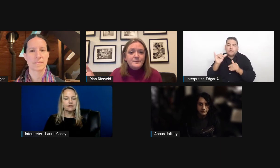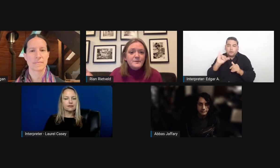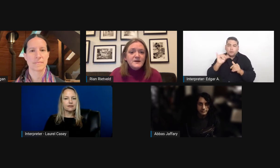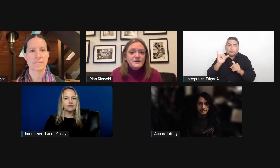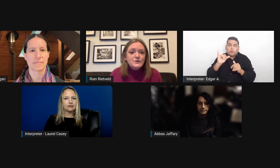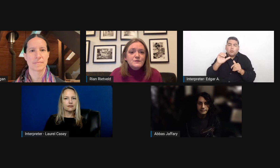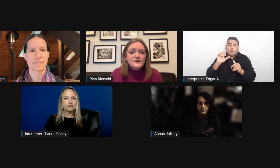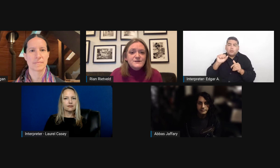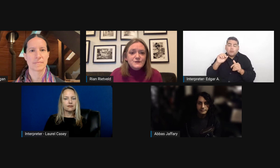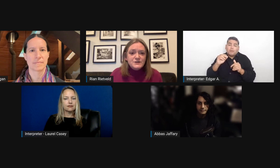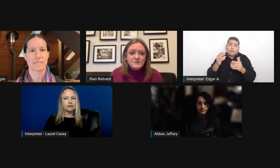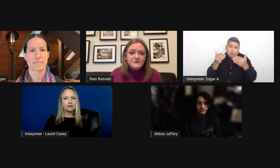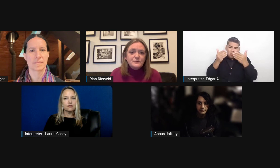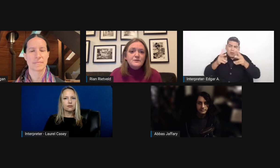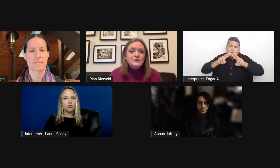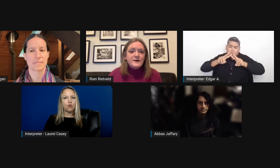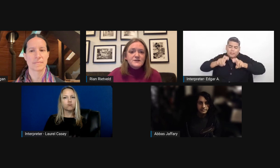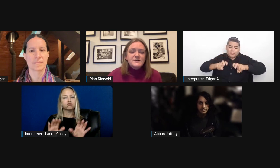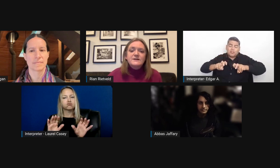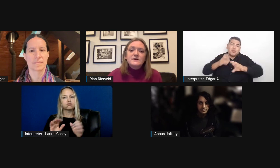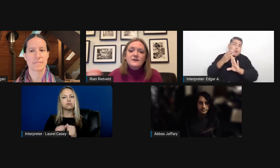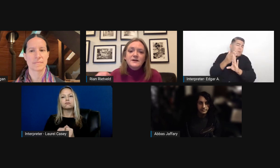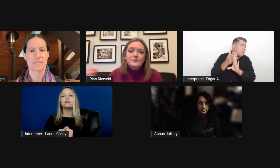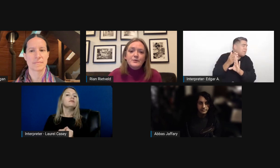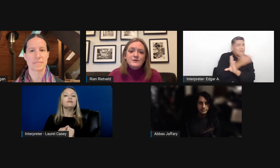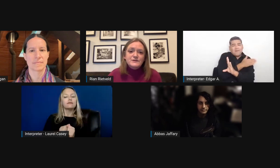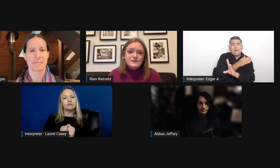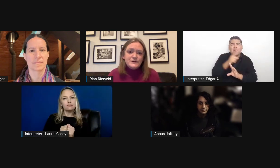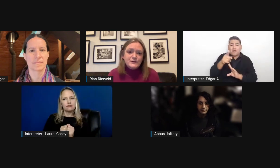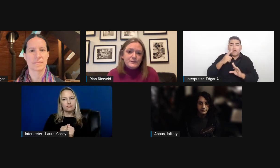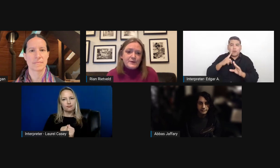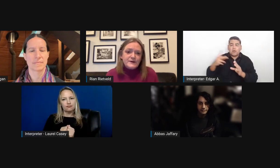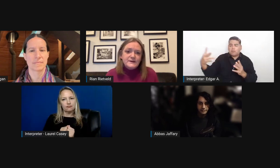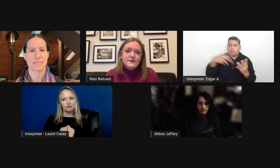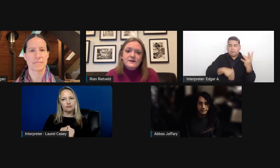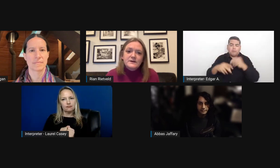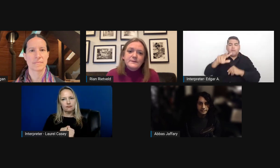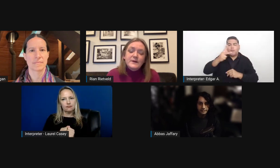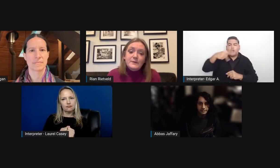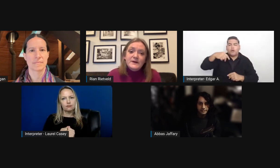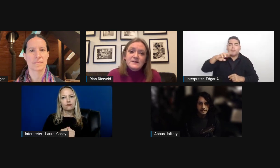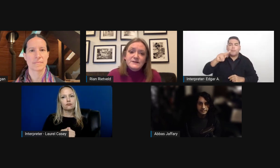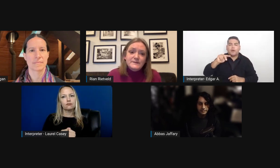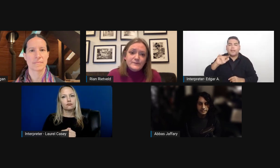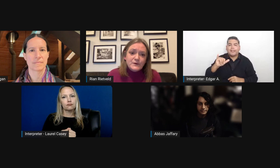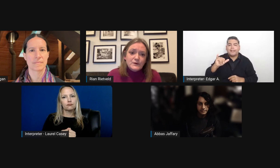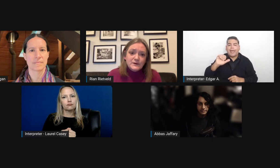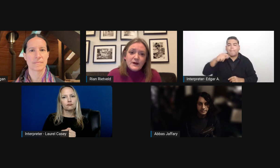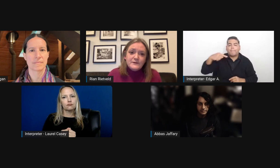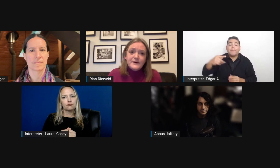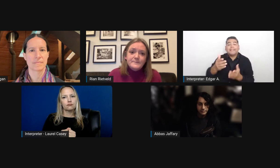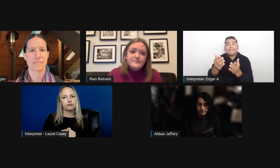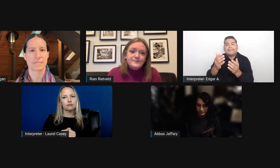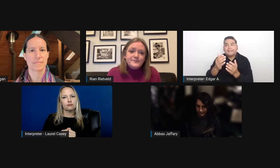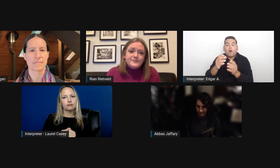Make do your research before you actually import such a third-party application or an IFrame.